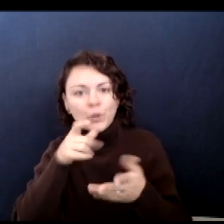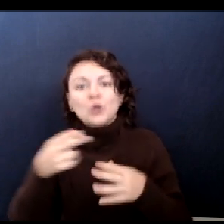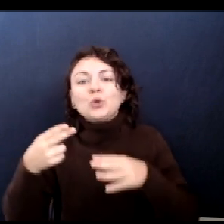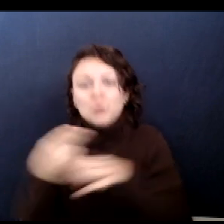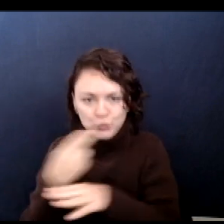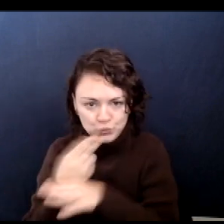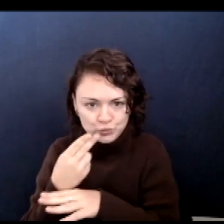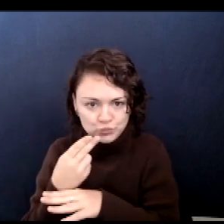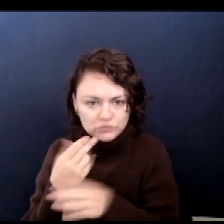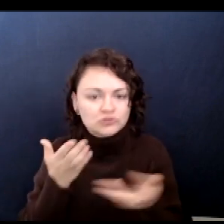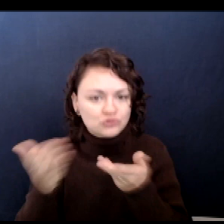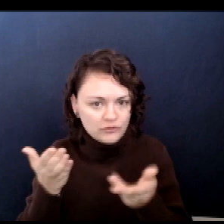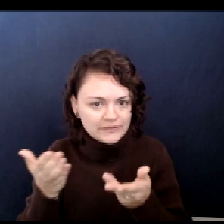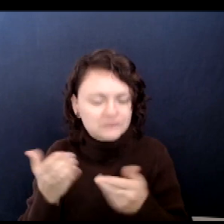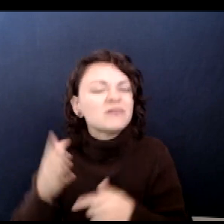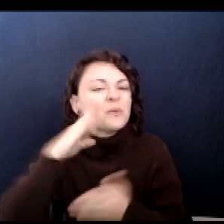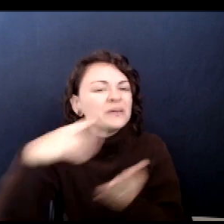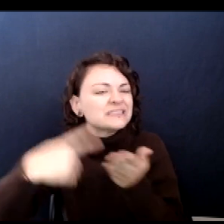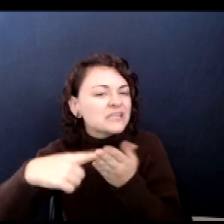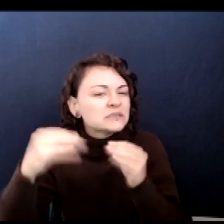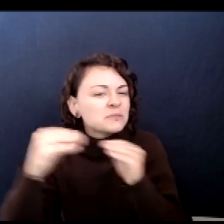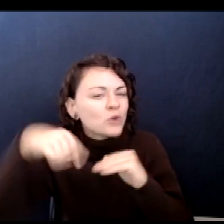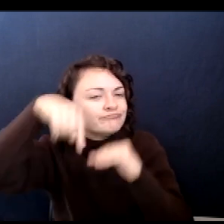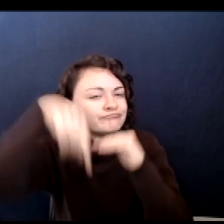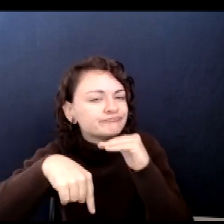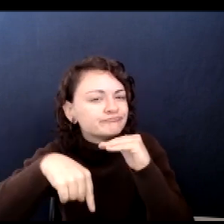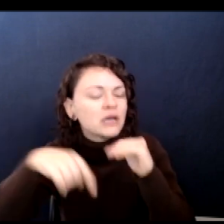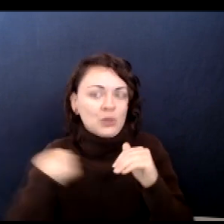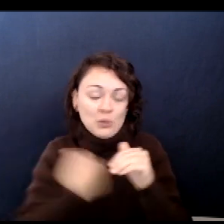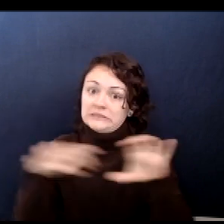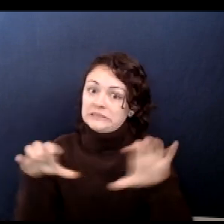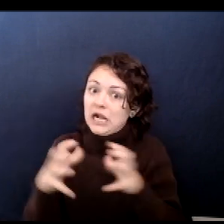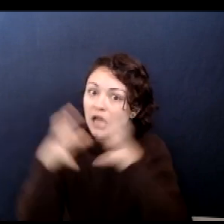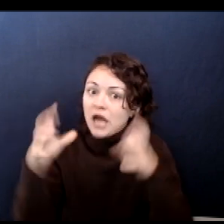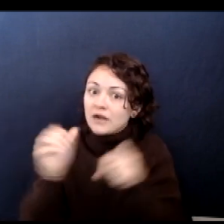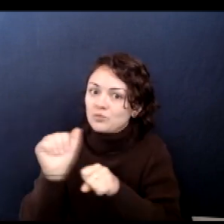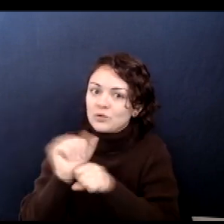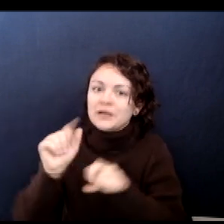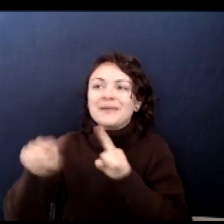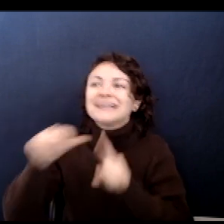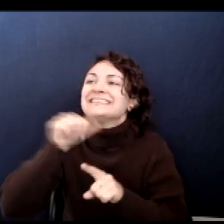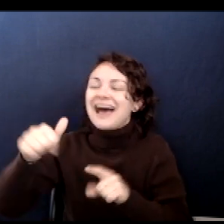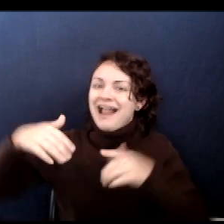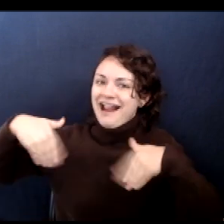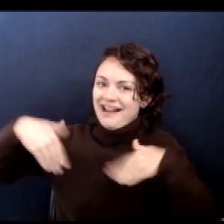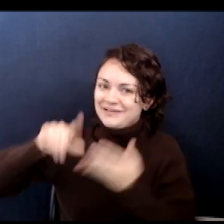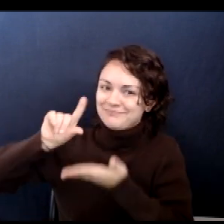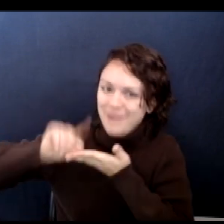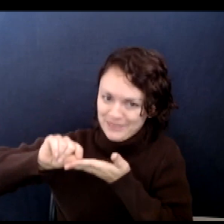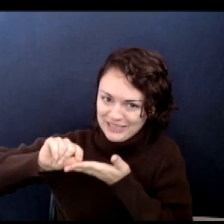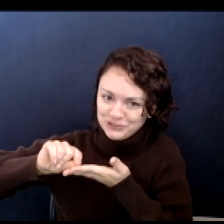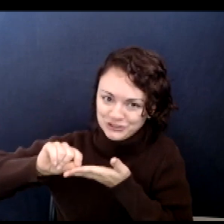I'll talk a little bit about this. We have a lot more work we did on this, but isn't published. We found that there weren't